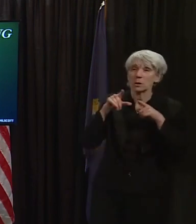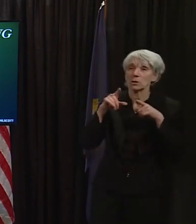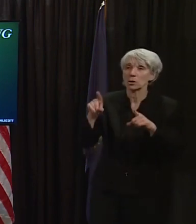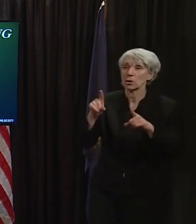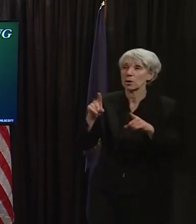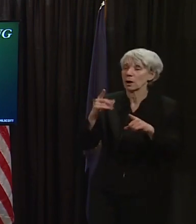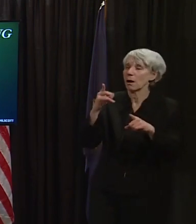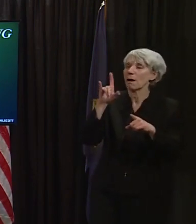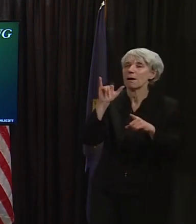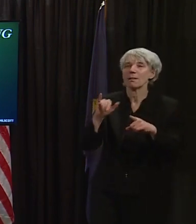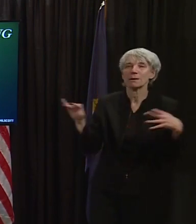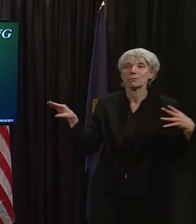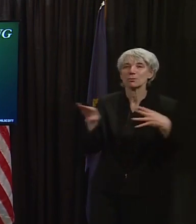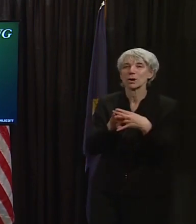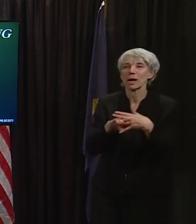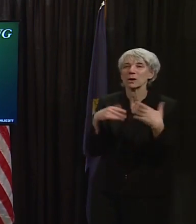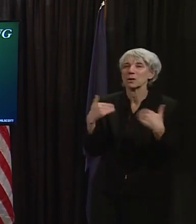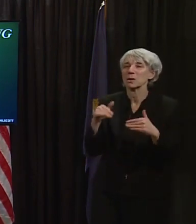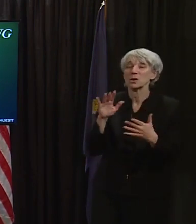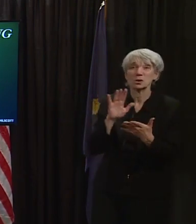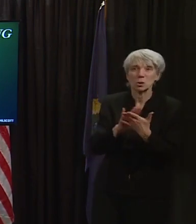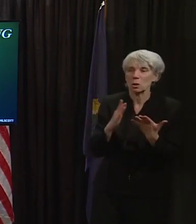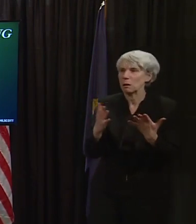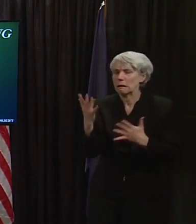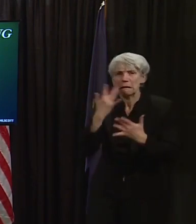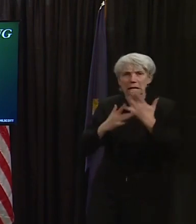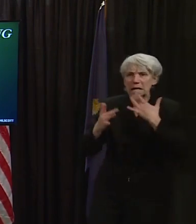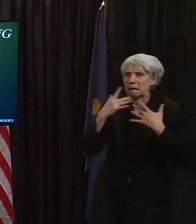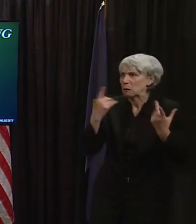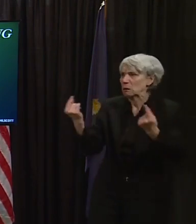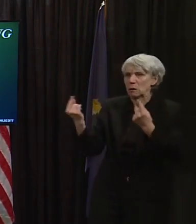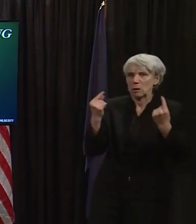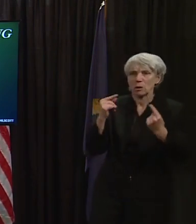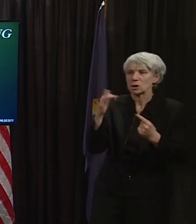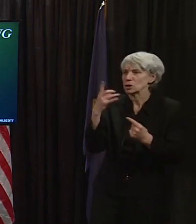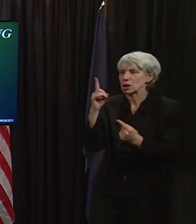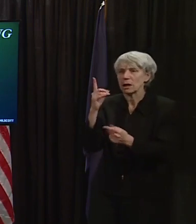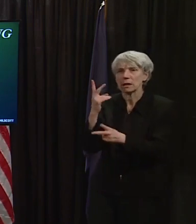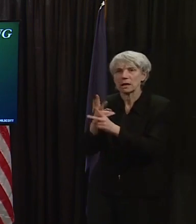to schools and childcare. Last week. In the healthcare setting, we are feeling